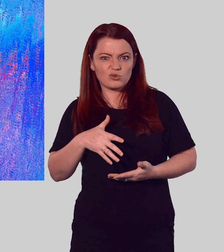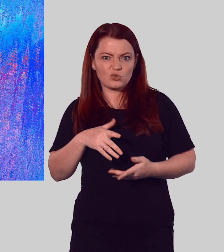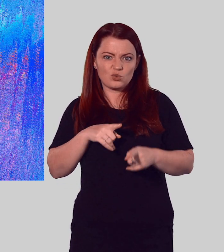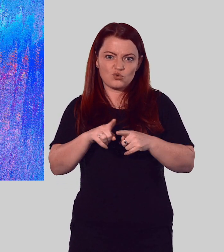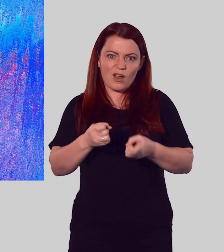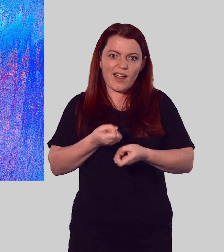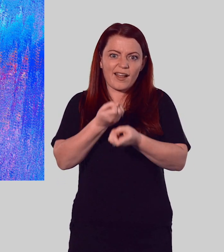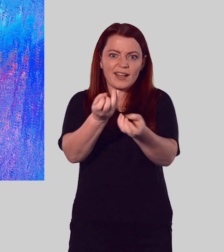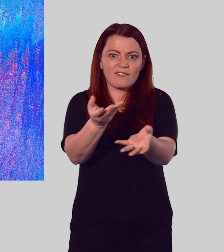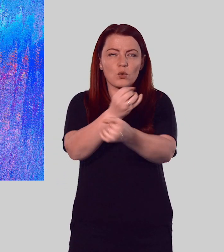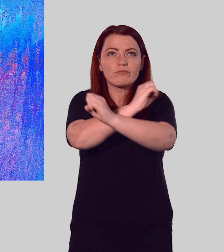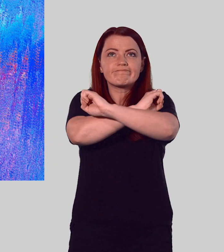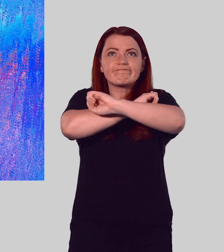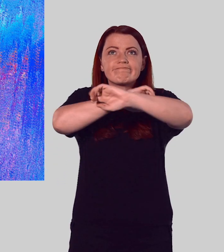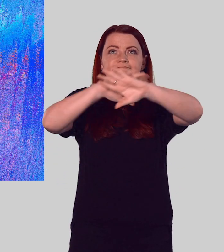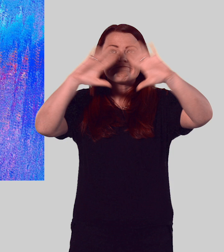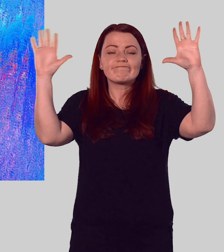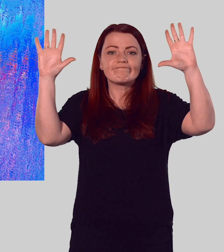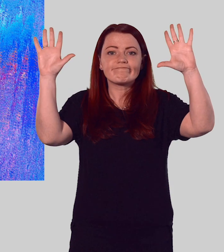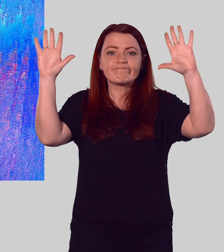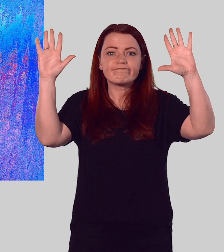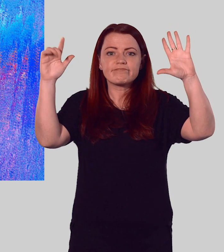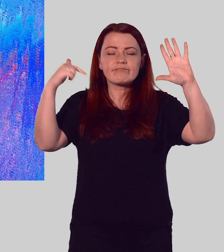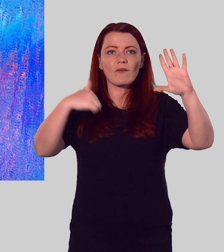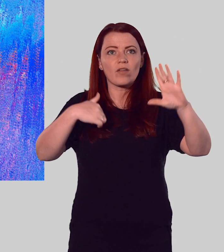that the knowledge base and the expertise